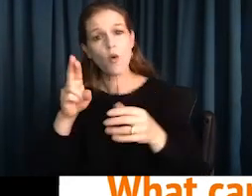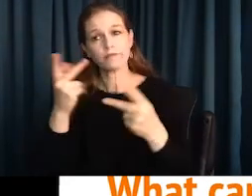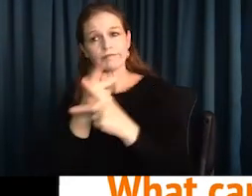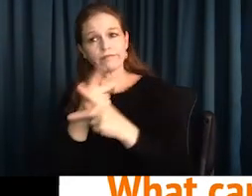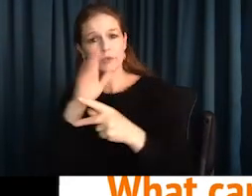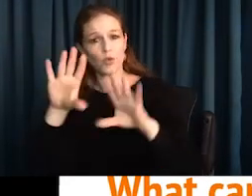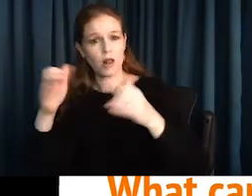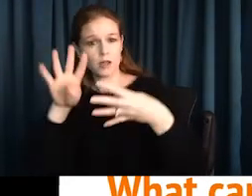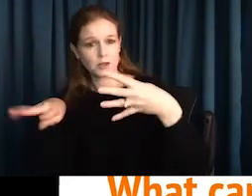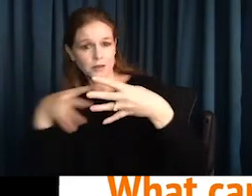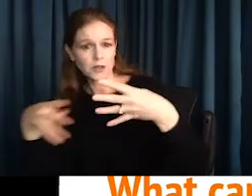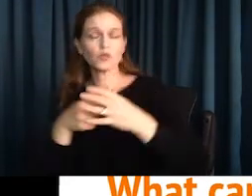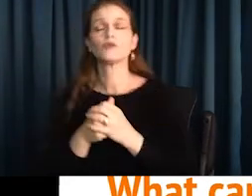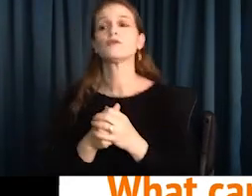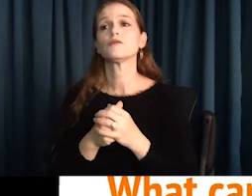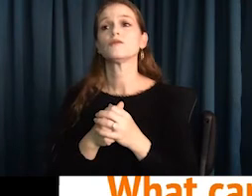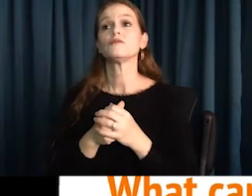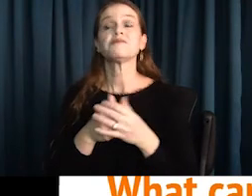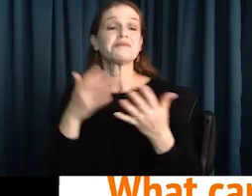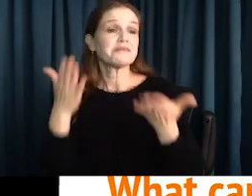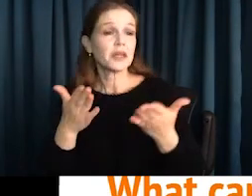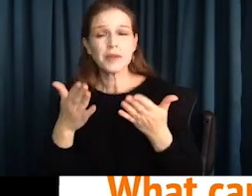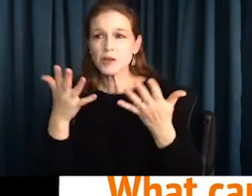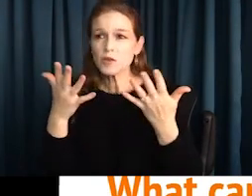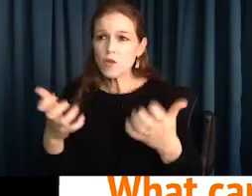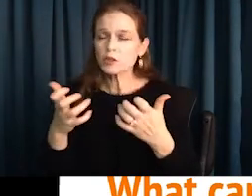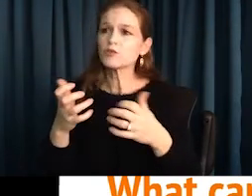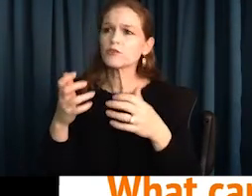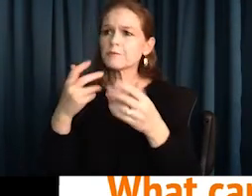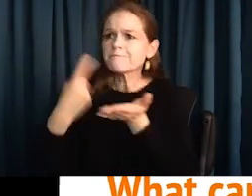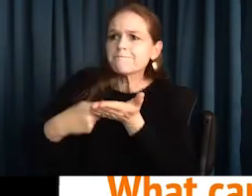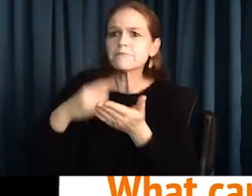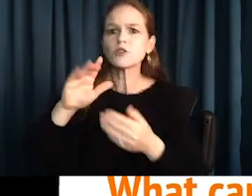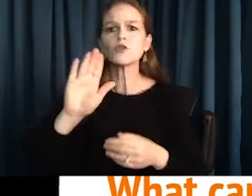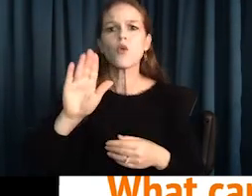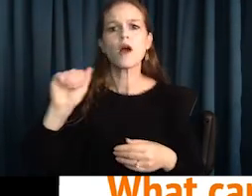Some of those would be exam accommodations, note taking, D/HH services,